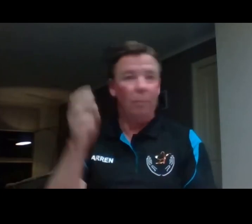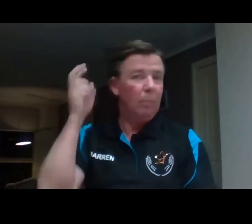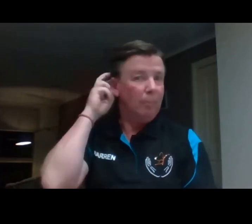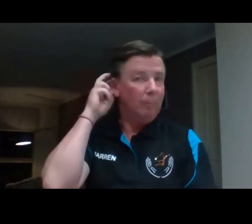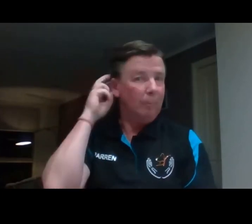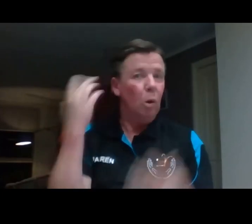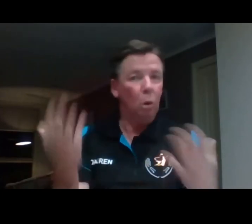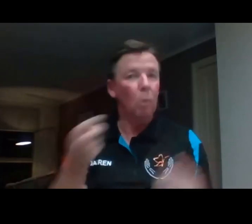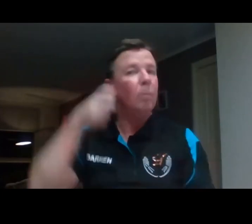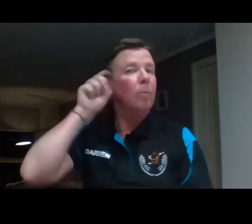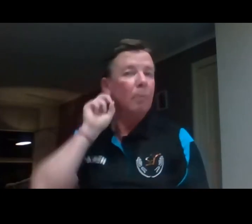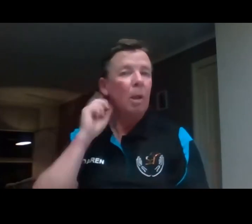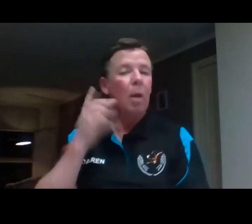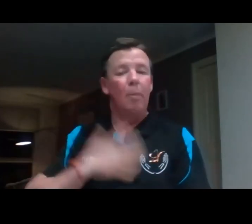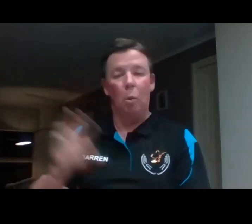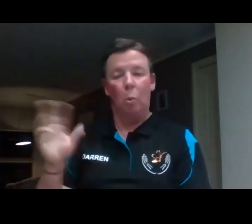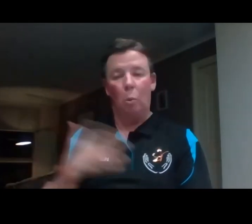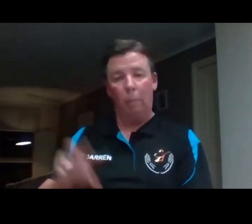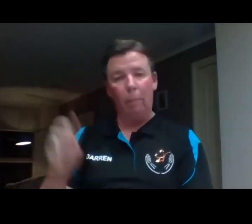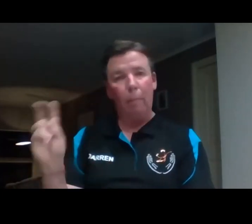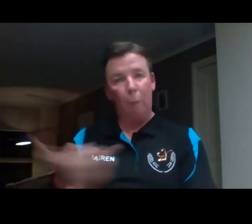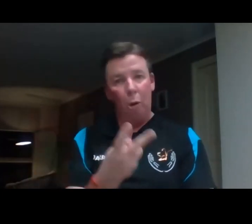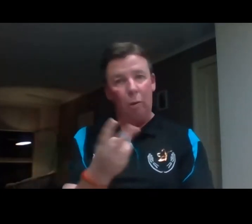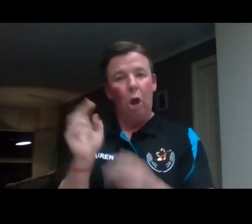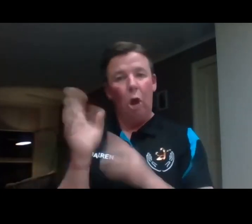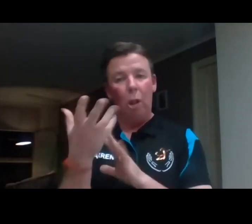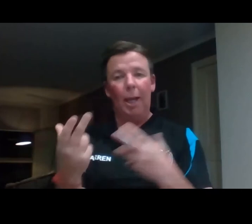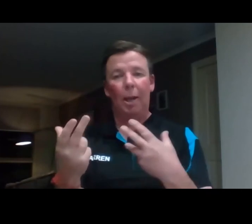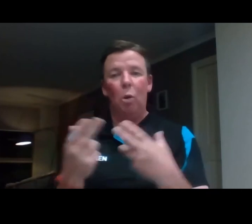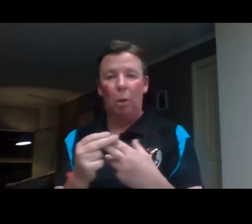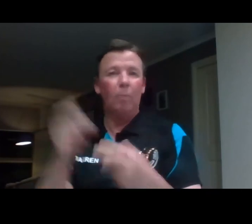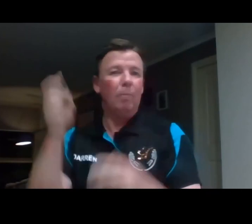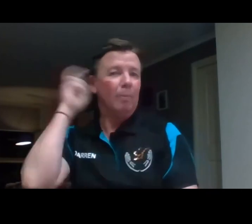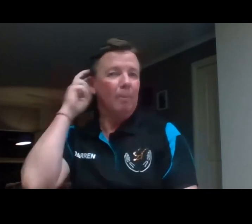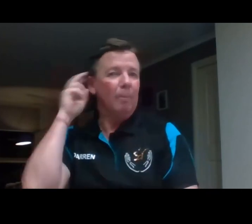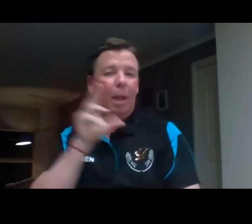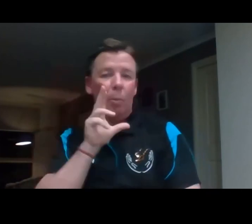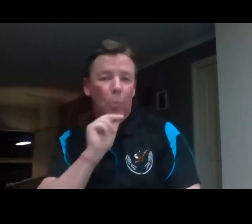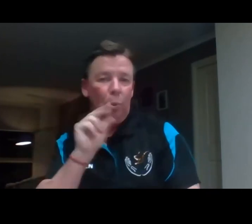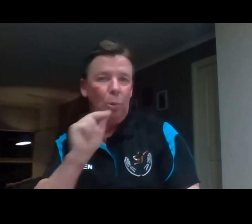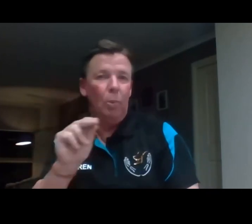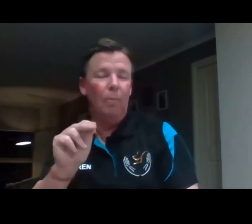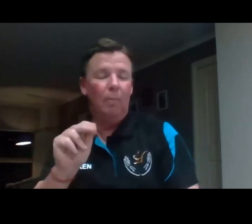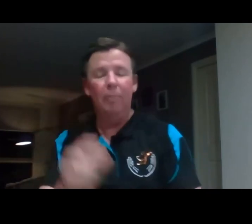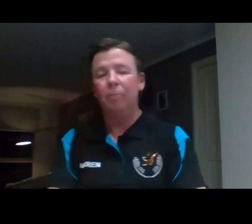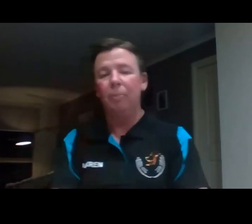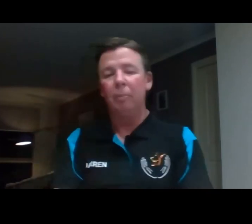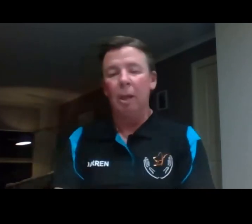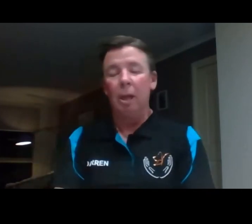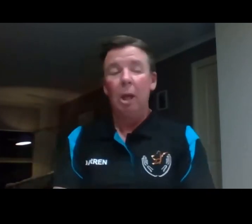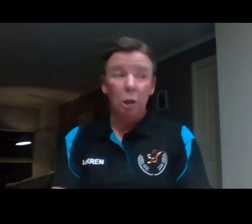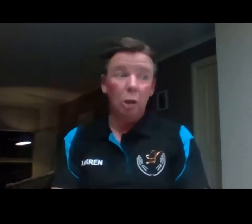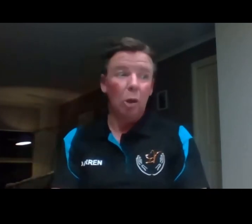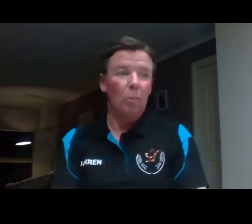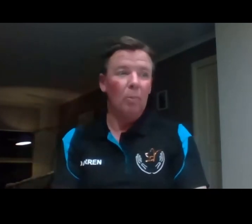This means we teach through Zoom for families with Deaf children to communicate in Auslan.